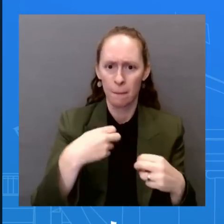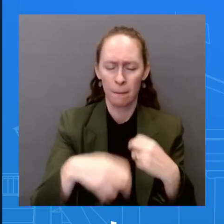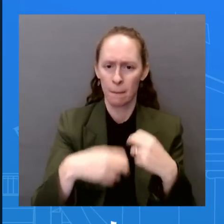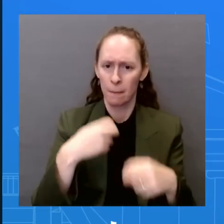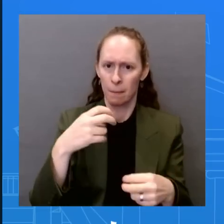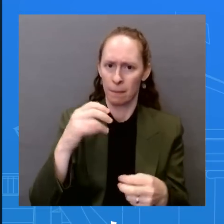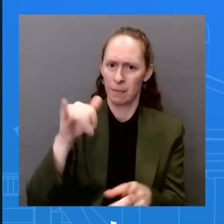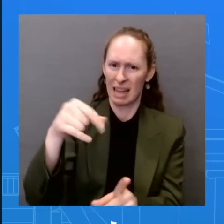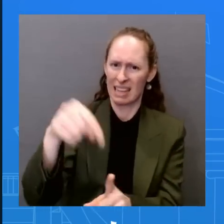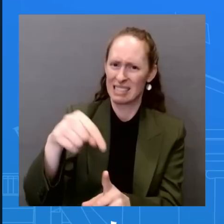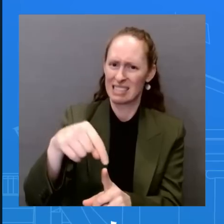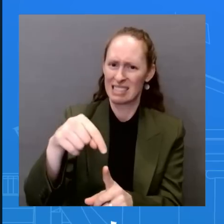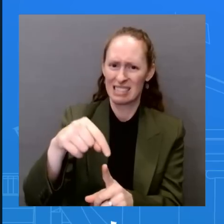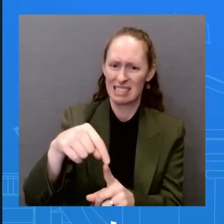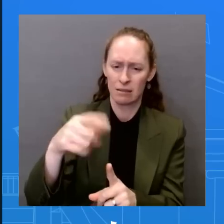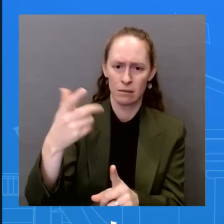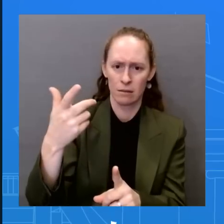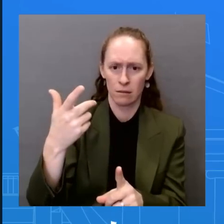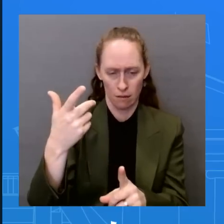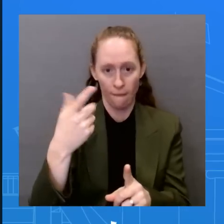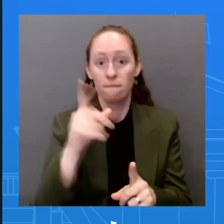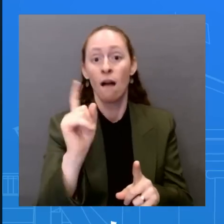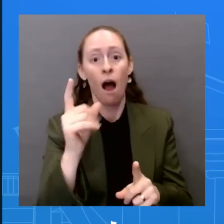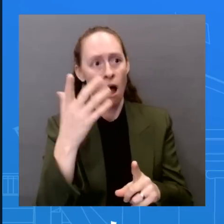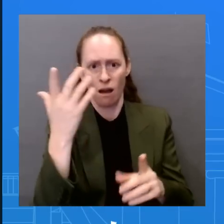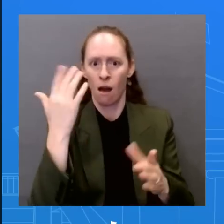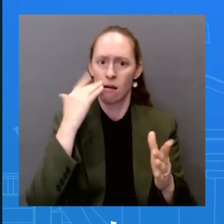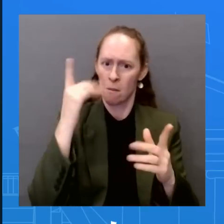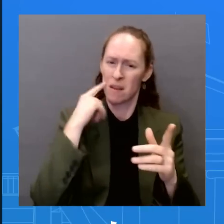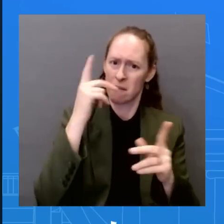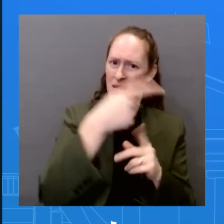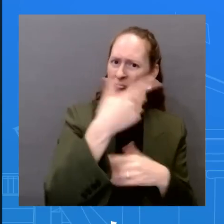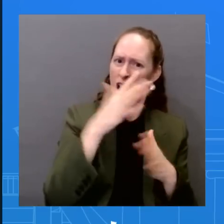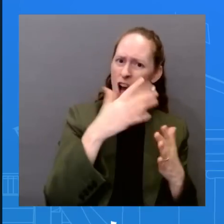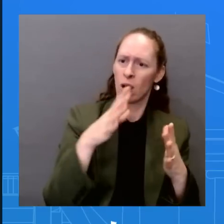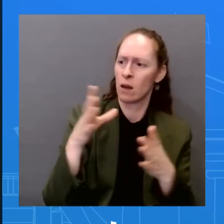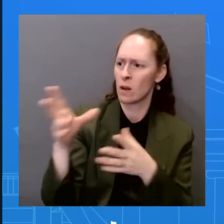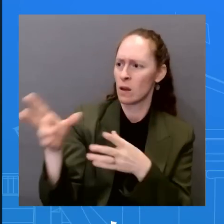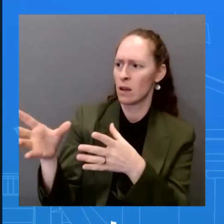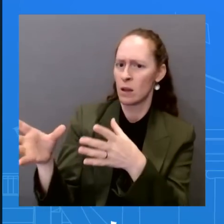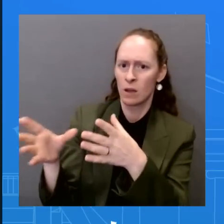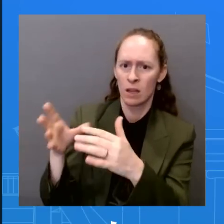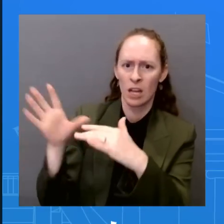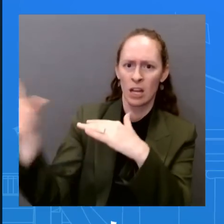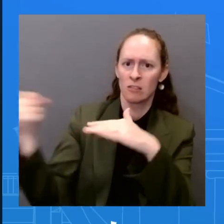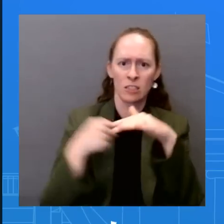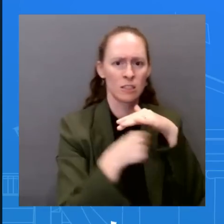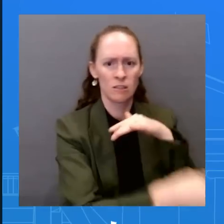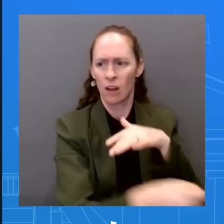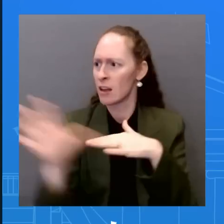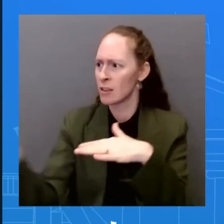it -- this is information that was downgraded information. And so, as you know from past times,